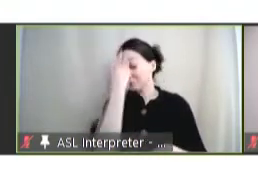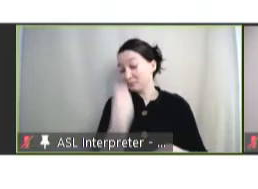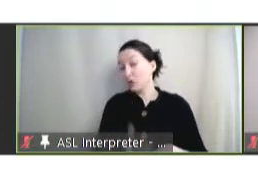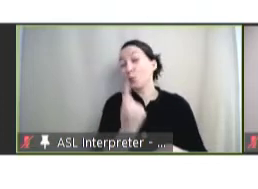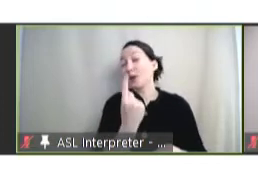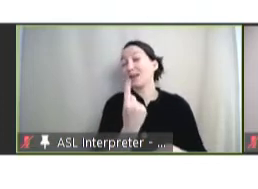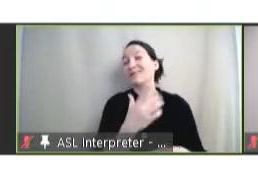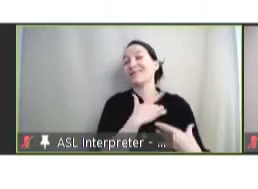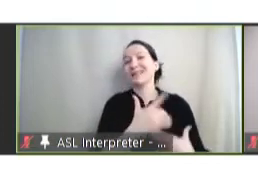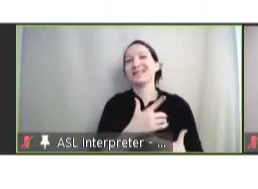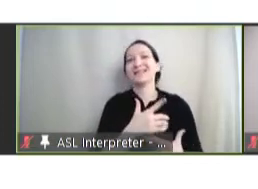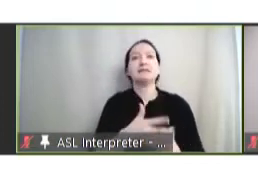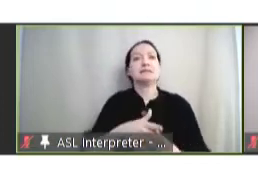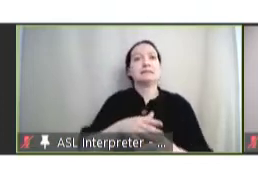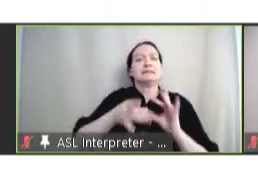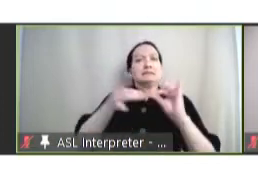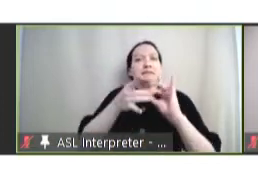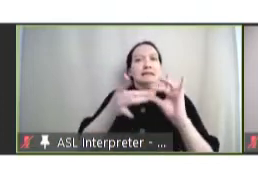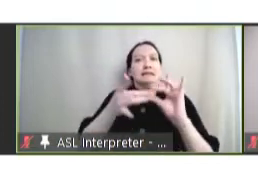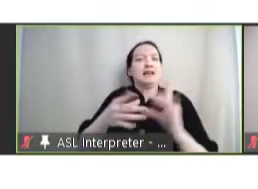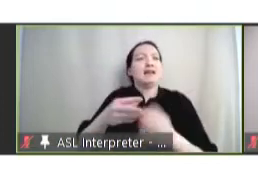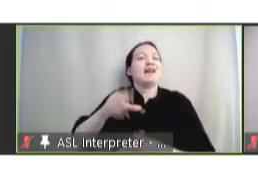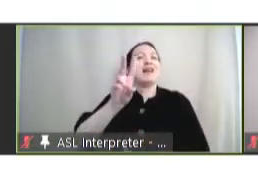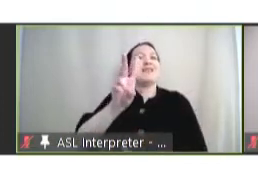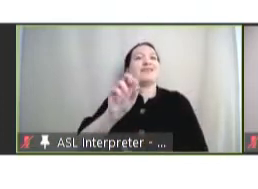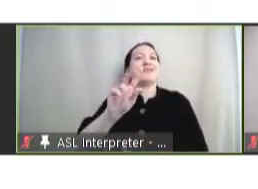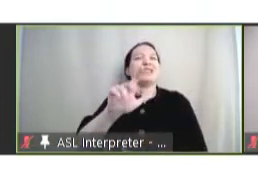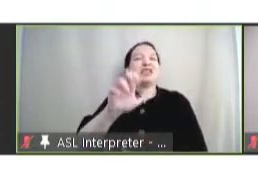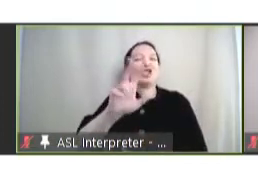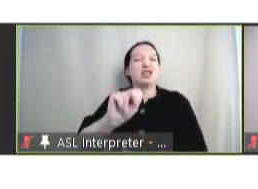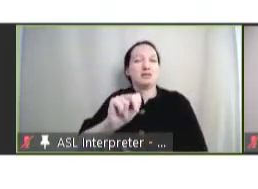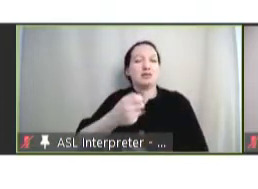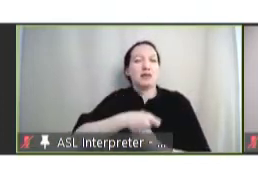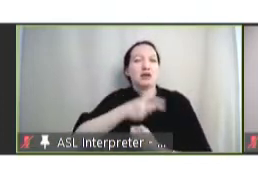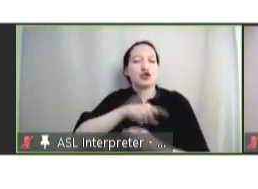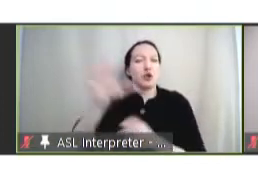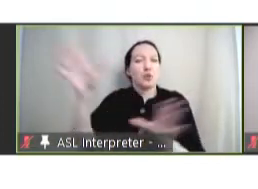often harp on is ventilation and ensuring that buildings that folks are operating in